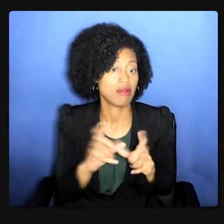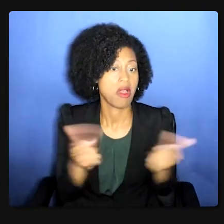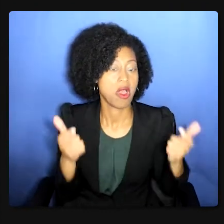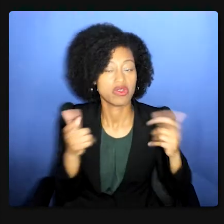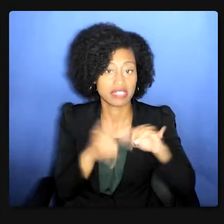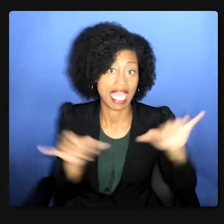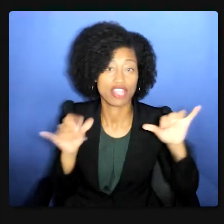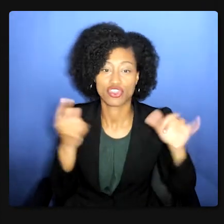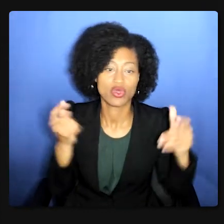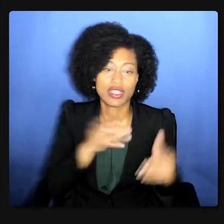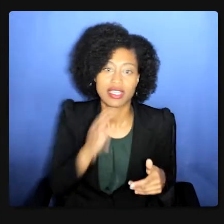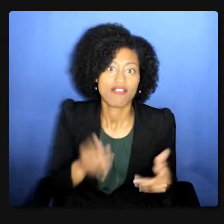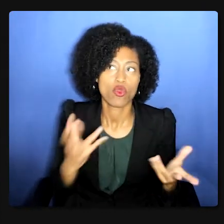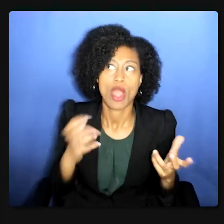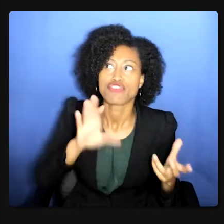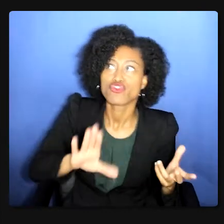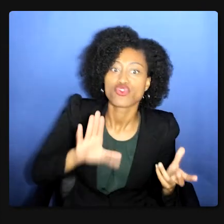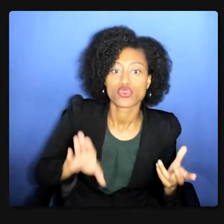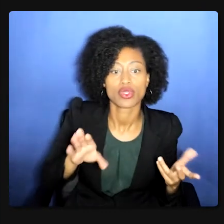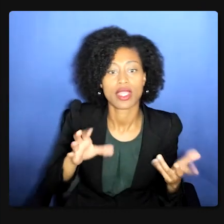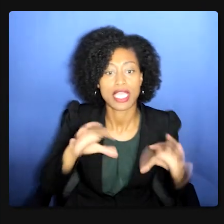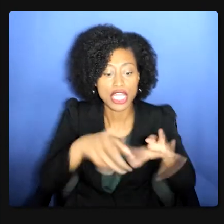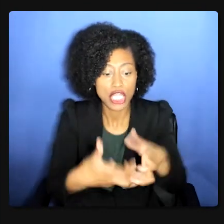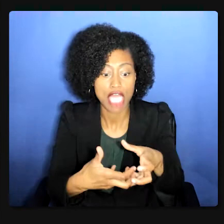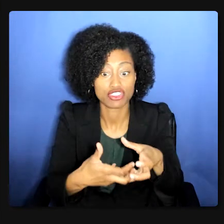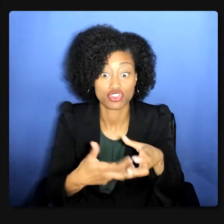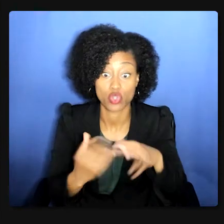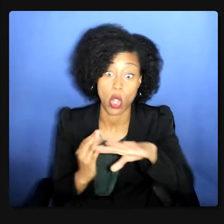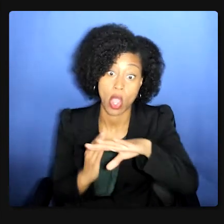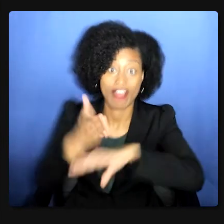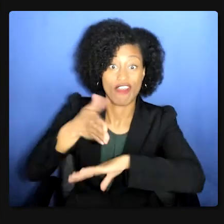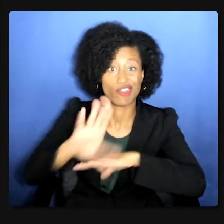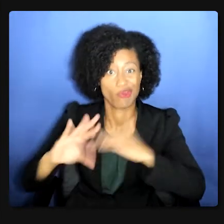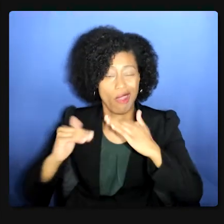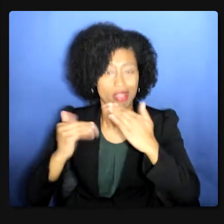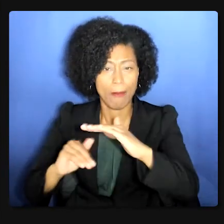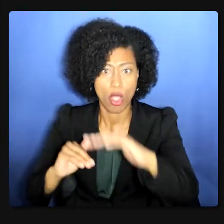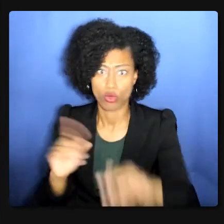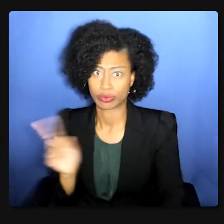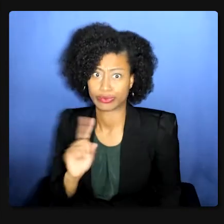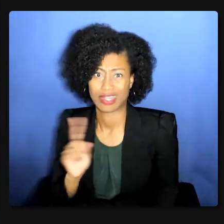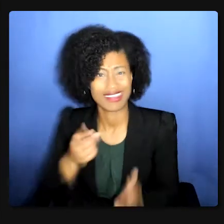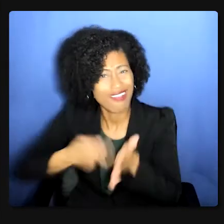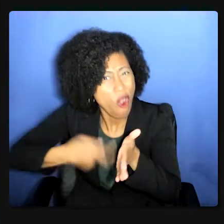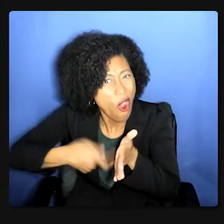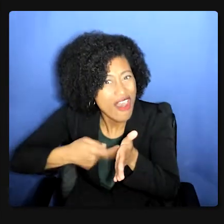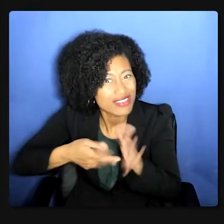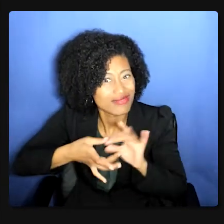You never want your cluster to exceed a certain amount of cost, right?